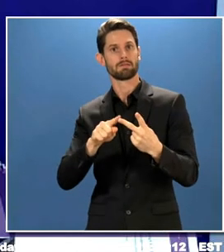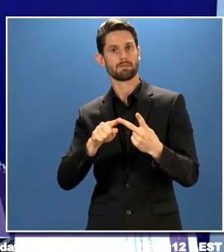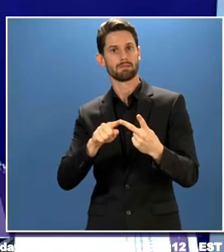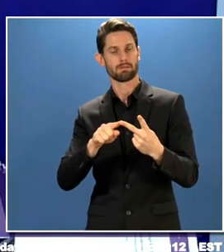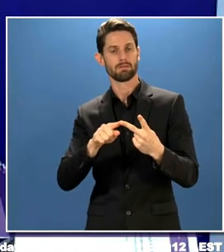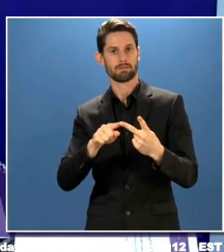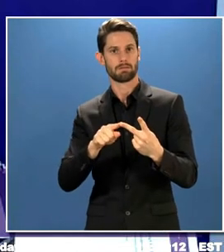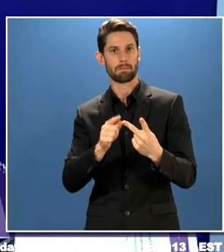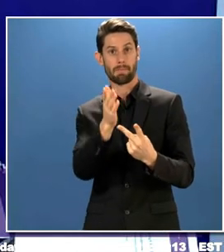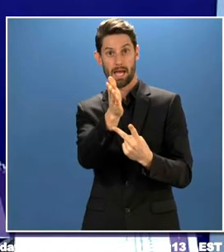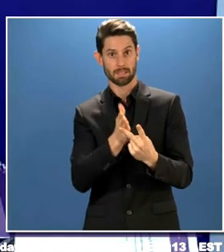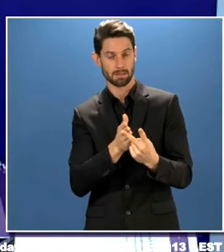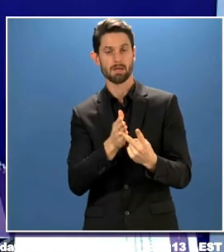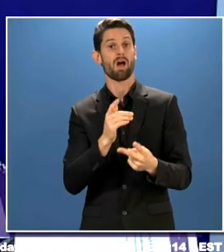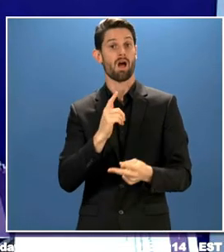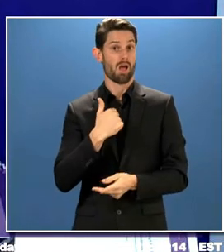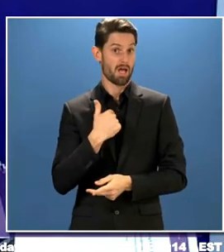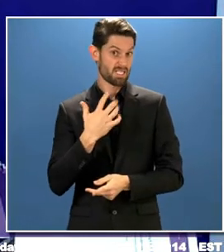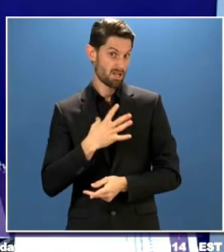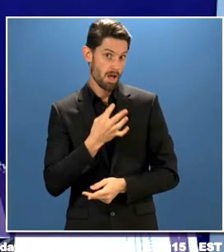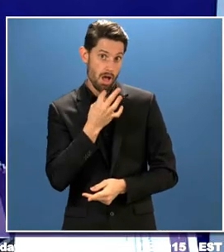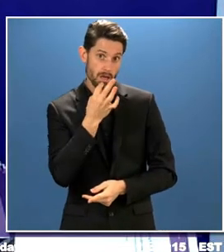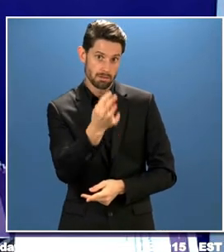I request that the following direction be made to ensure compliance with